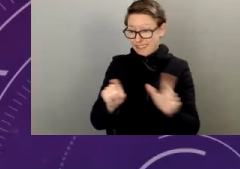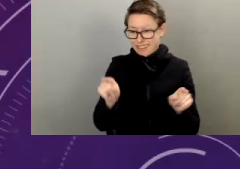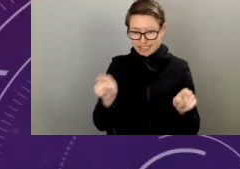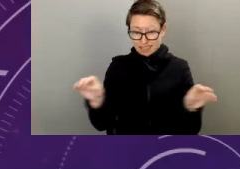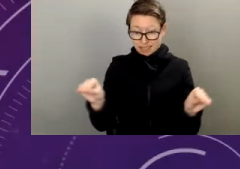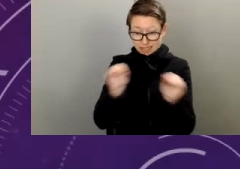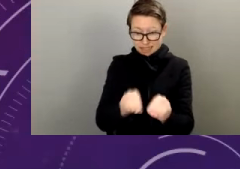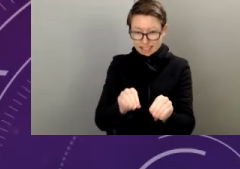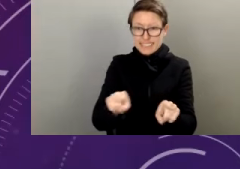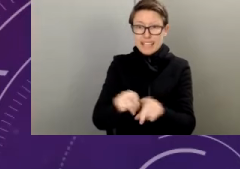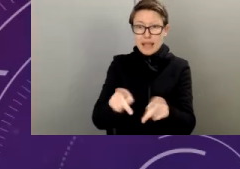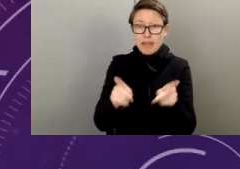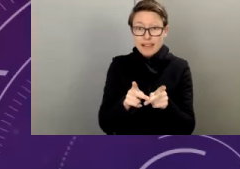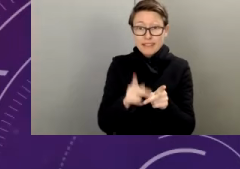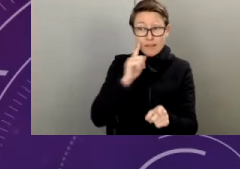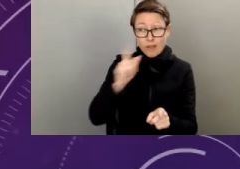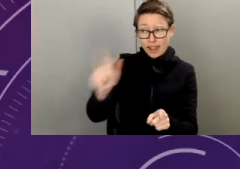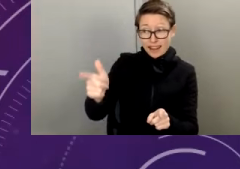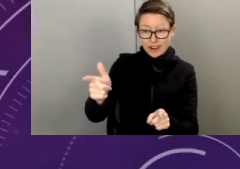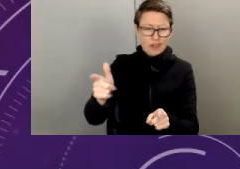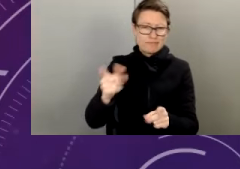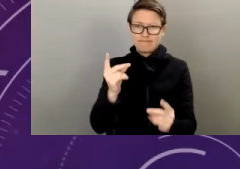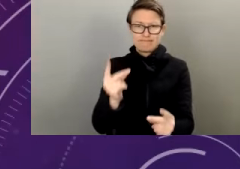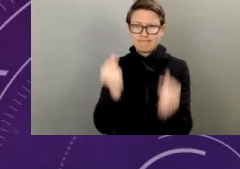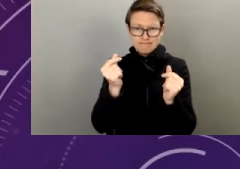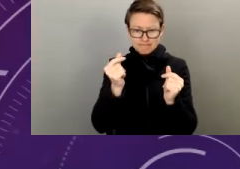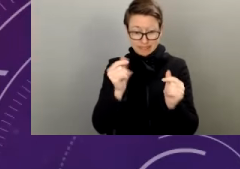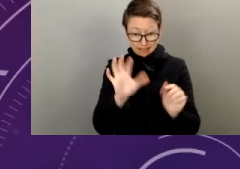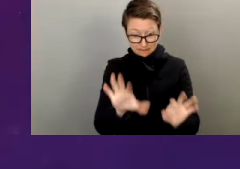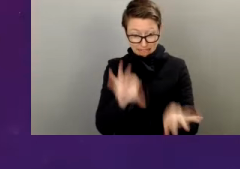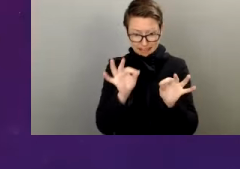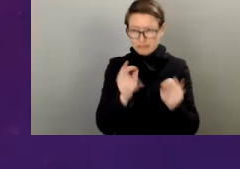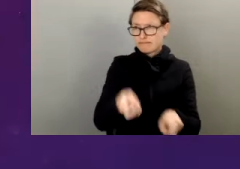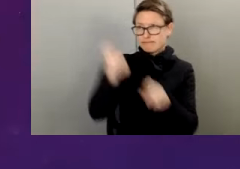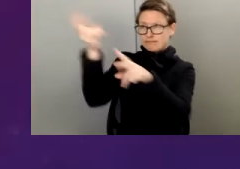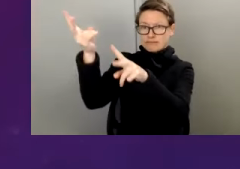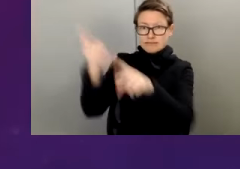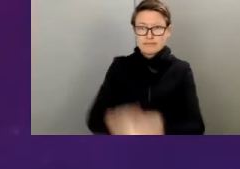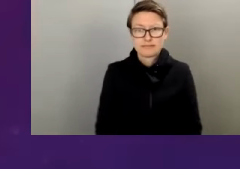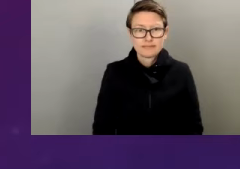we can quickly find those files and upload them.